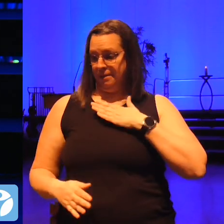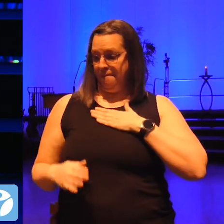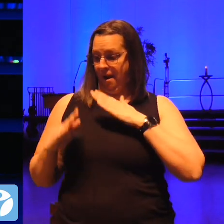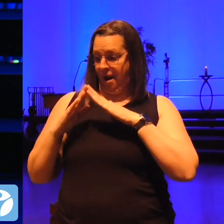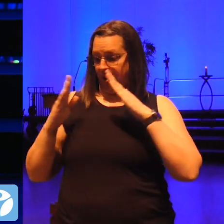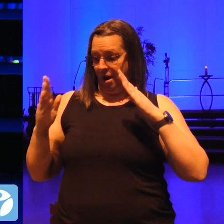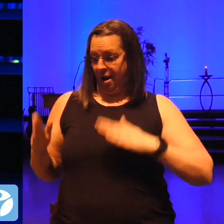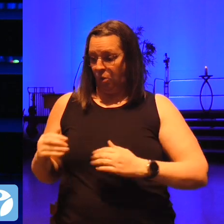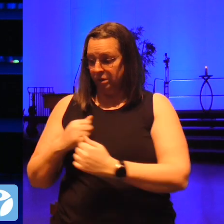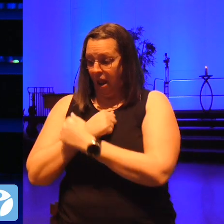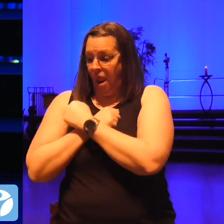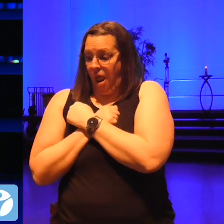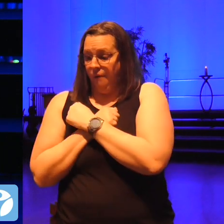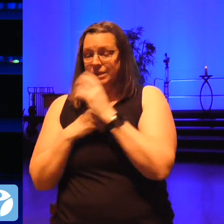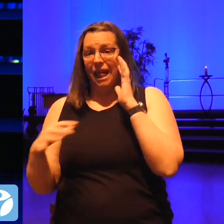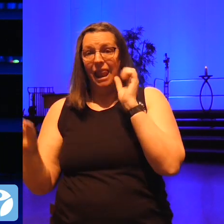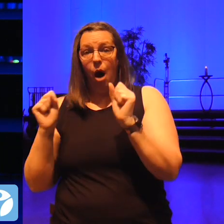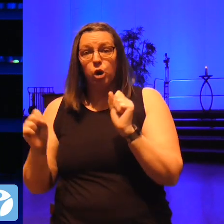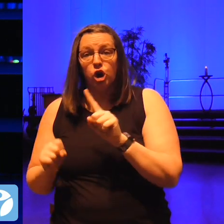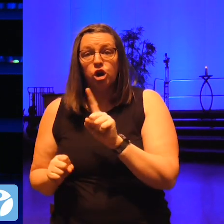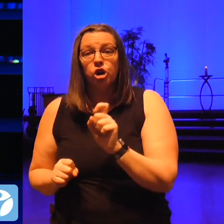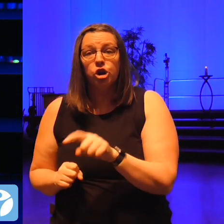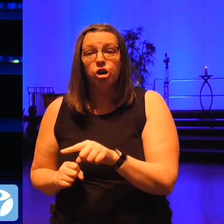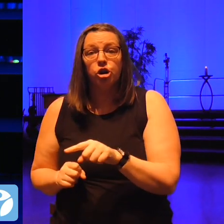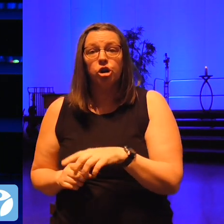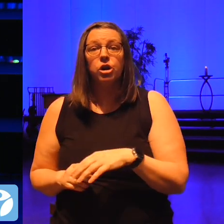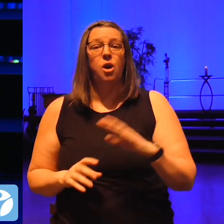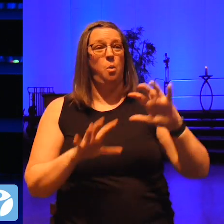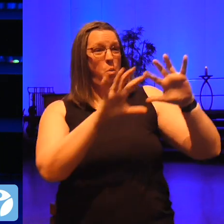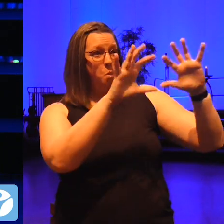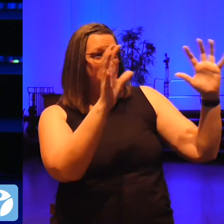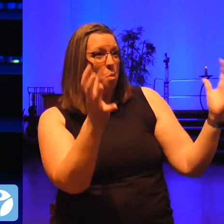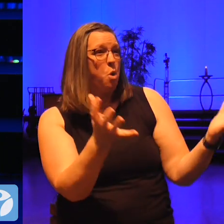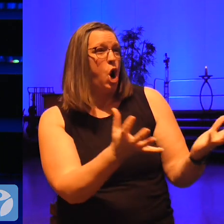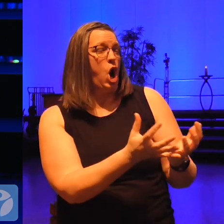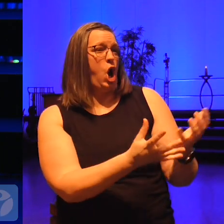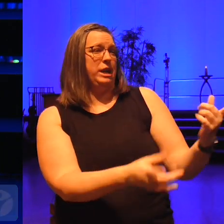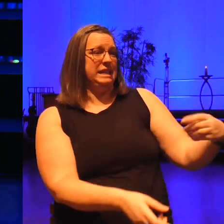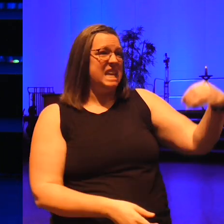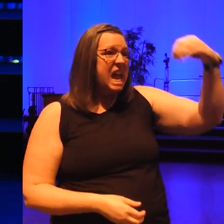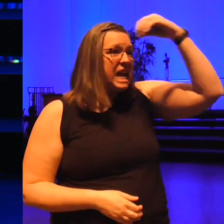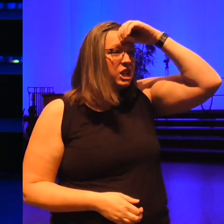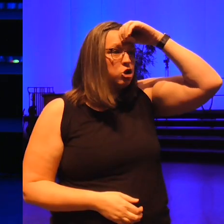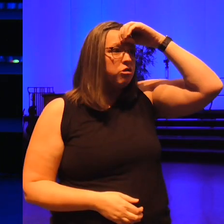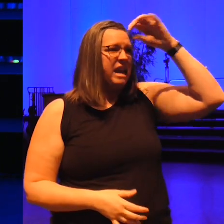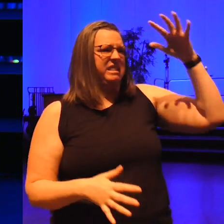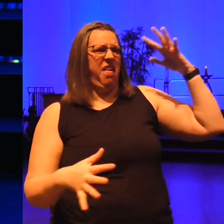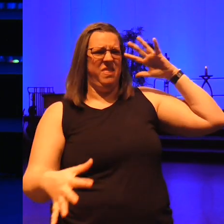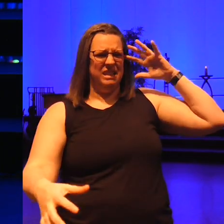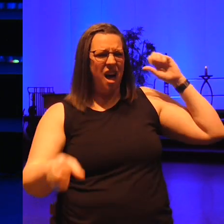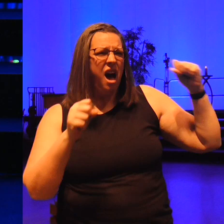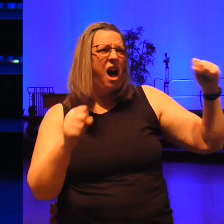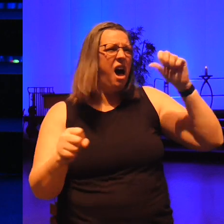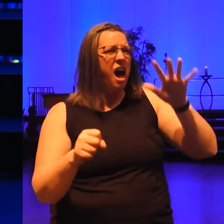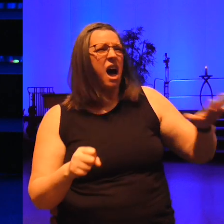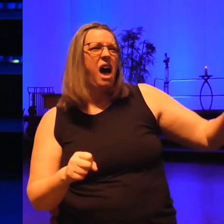when the world is cluttered with ignorance a cacophony of dissonance they know not what they do